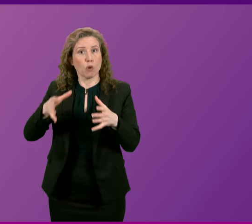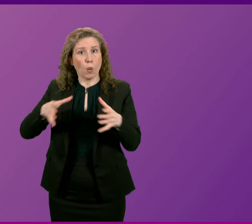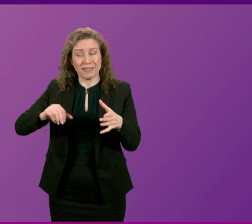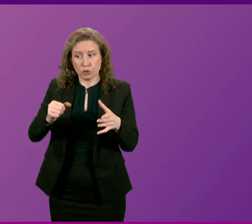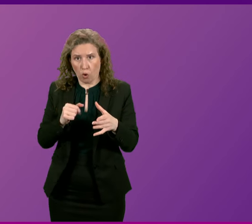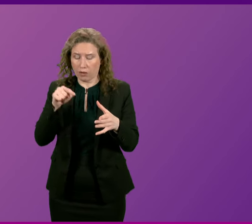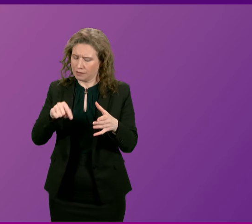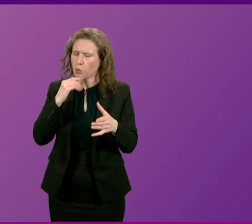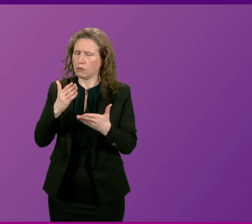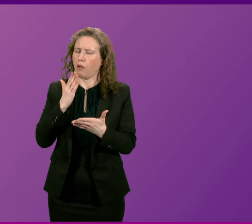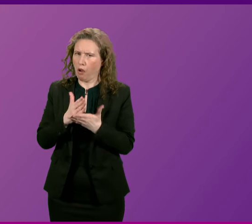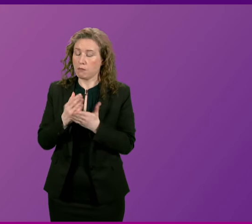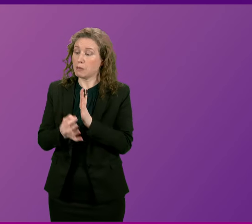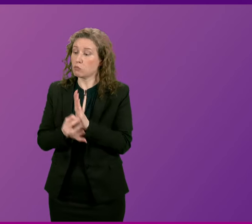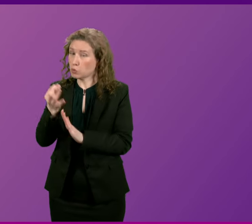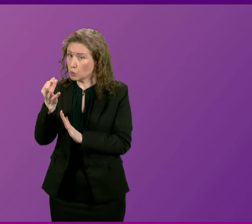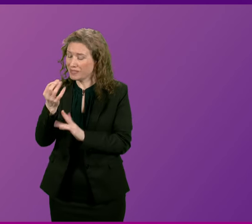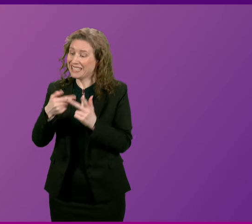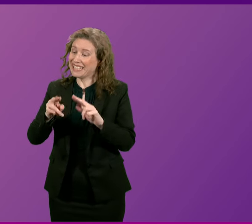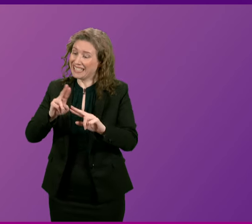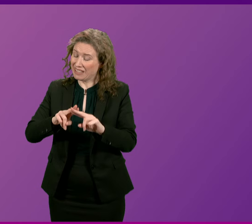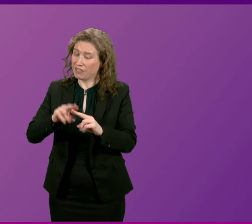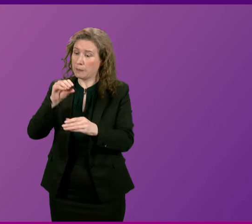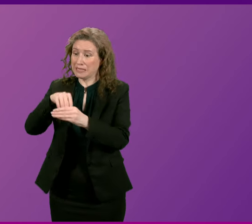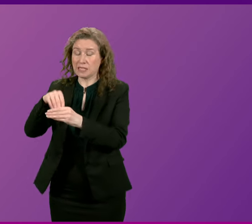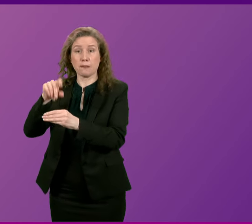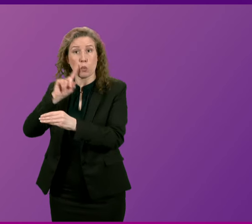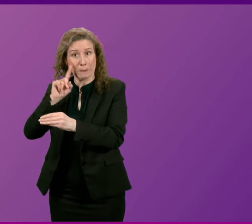greatly enhanced if, in our society, the participation of women in enterprise was